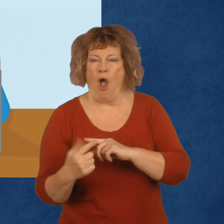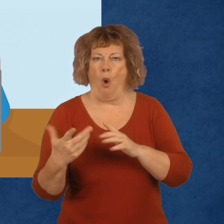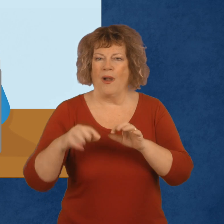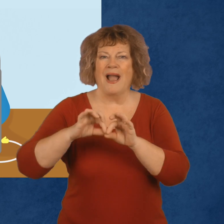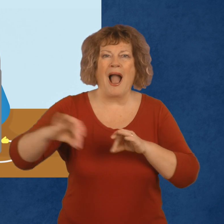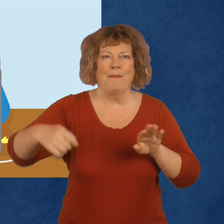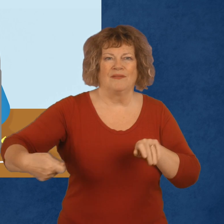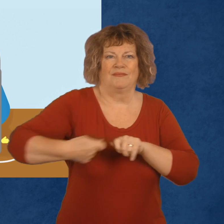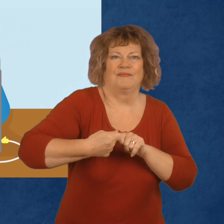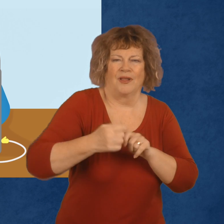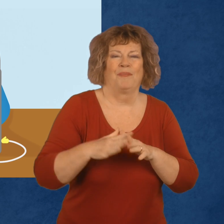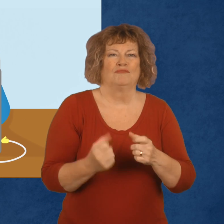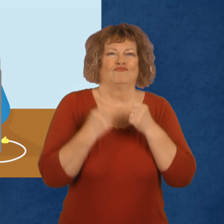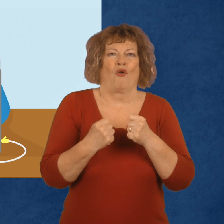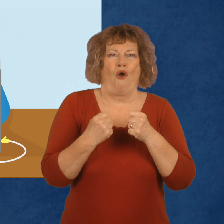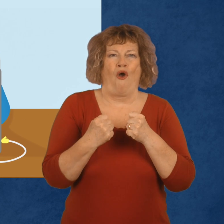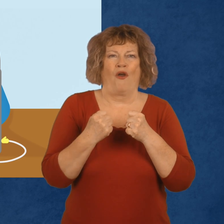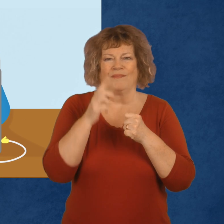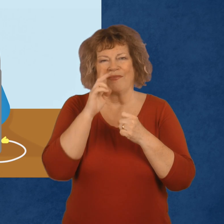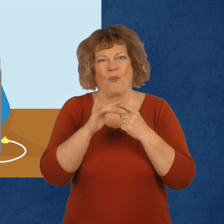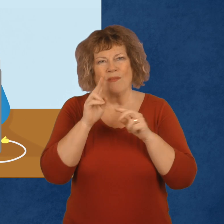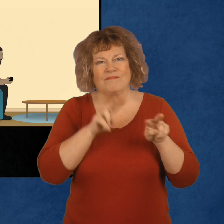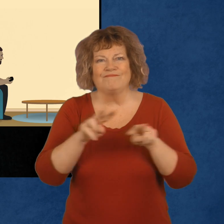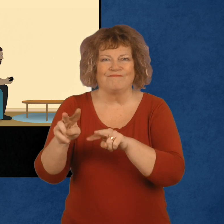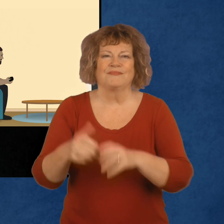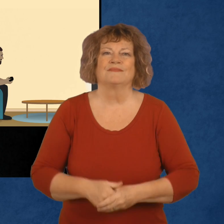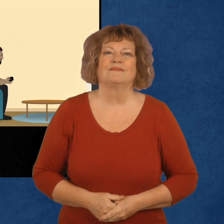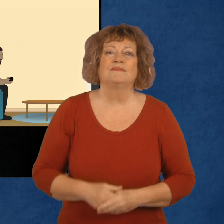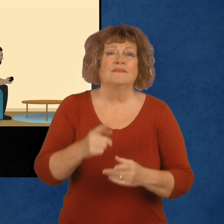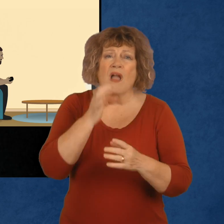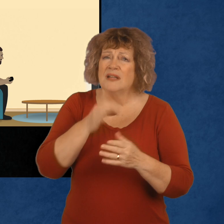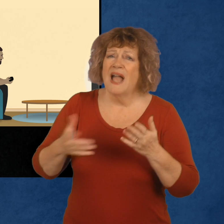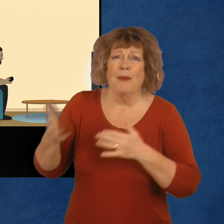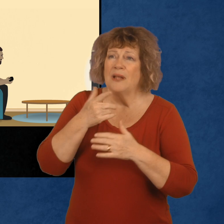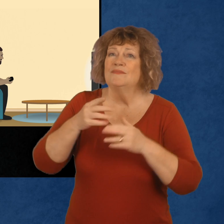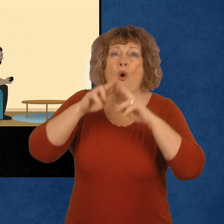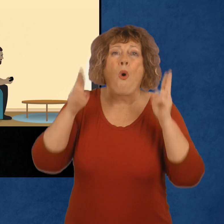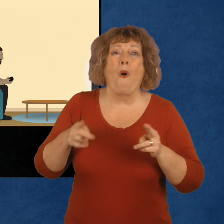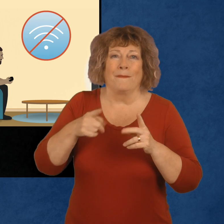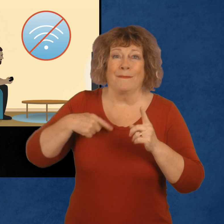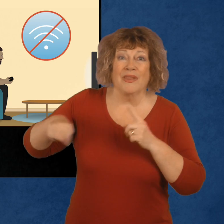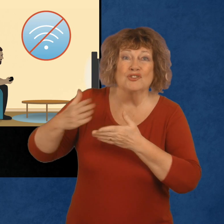or connect to it with a cable. Ask anyone who shares your home not to use the internet